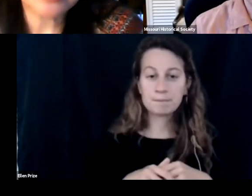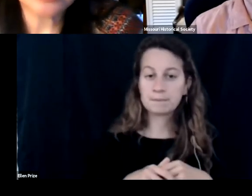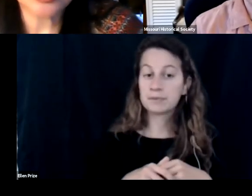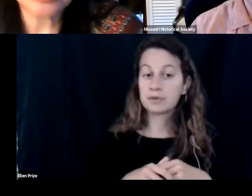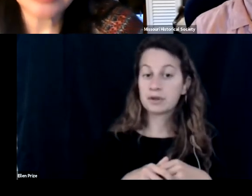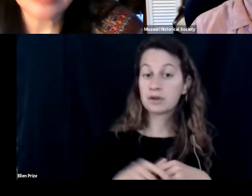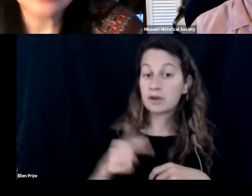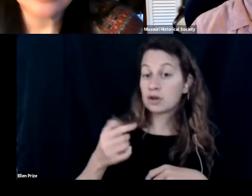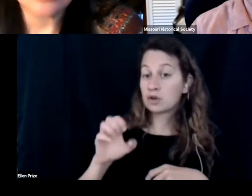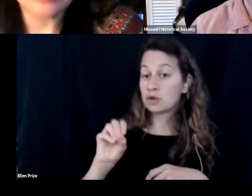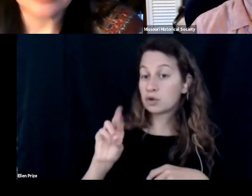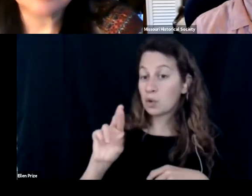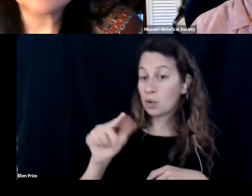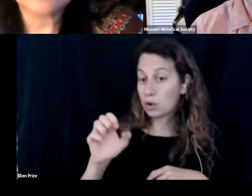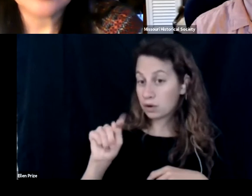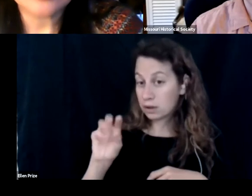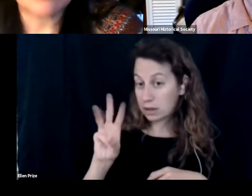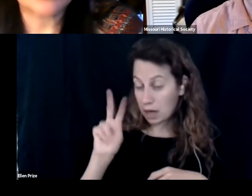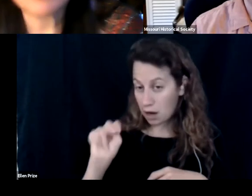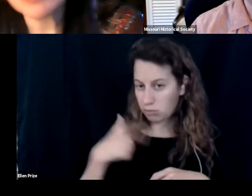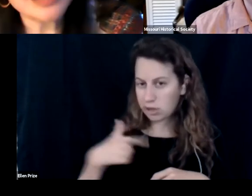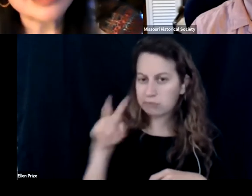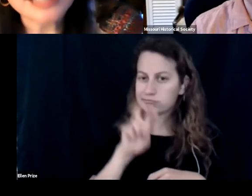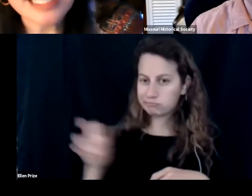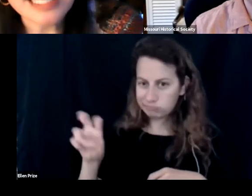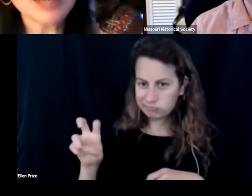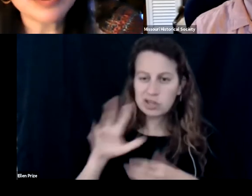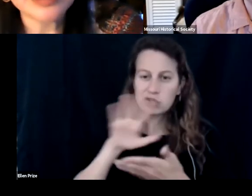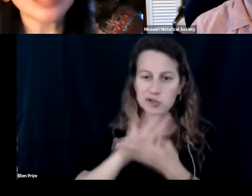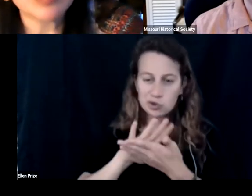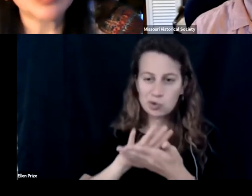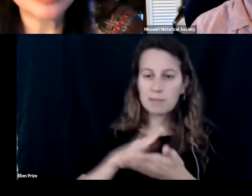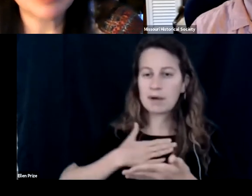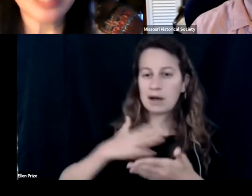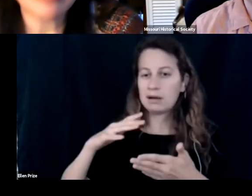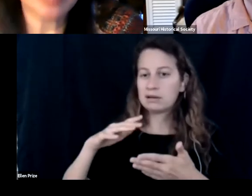for some reason. And that they were excluded from the first